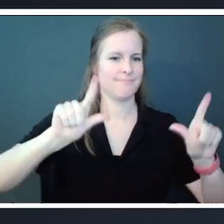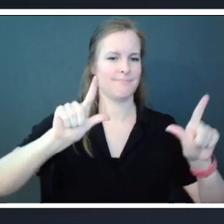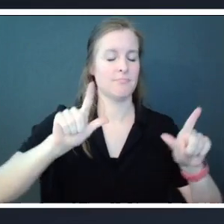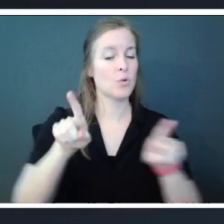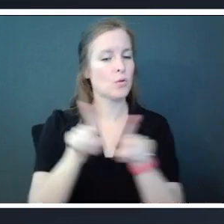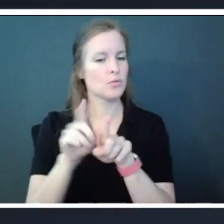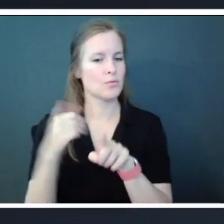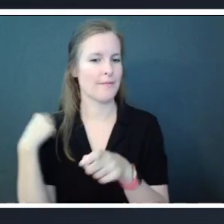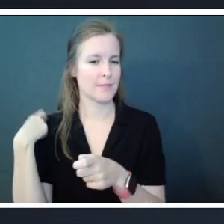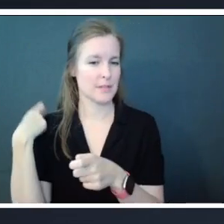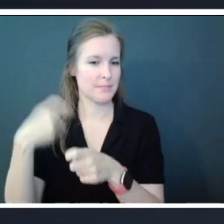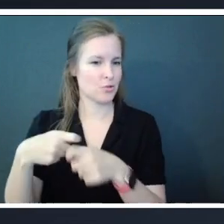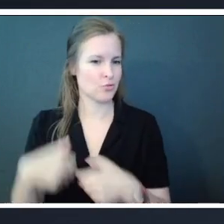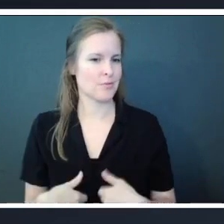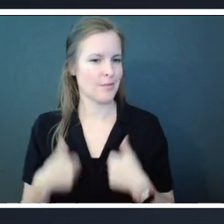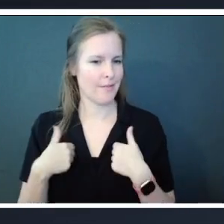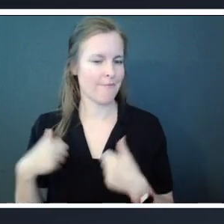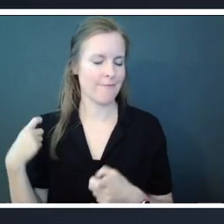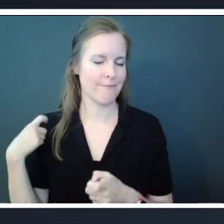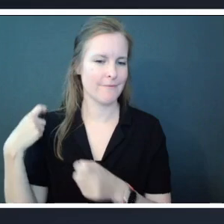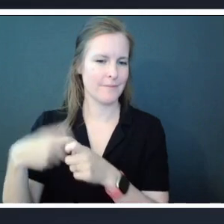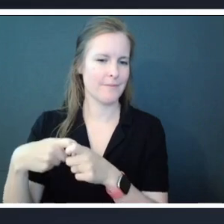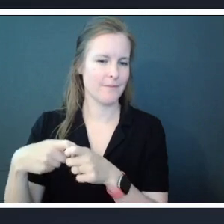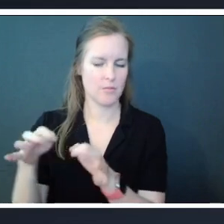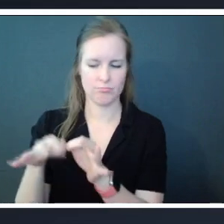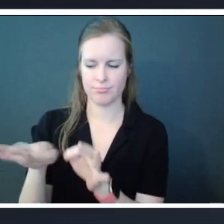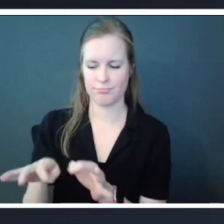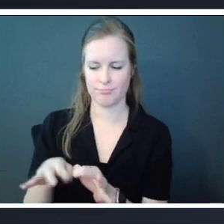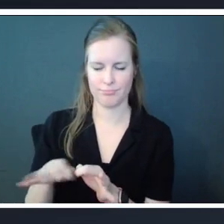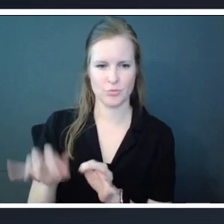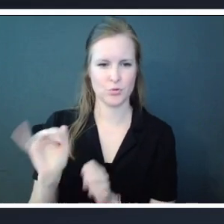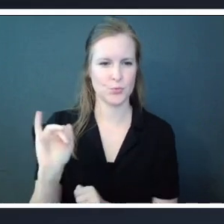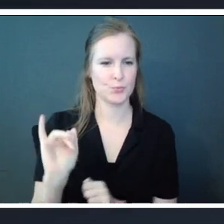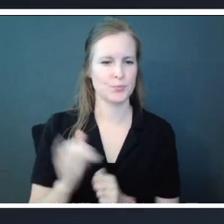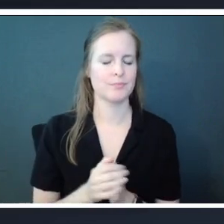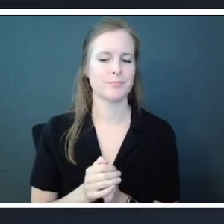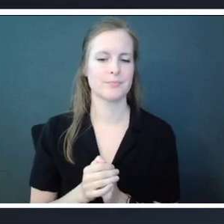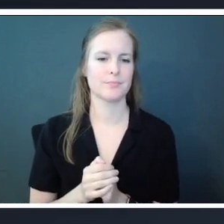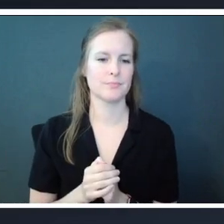live as well as live close captioning. Behind the scenes, if students are asking